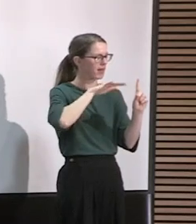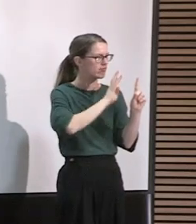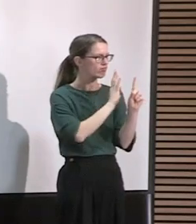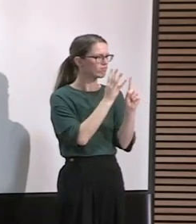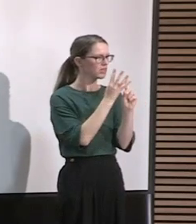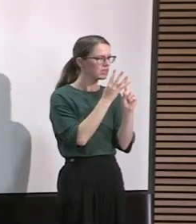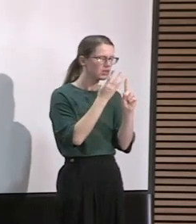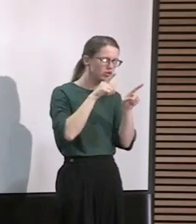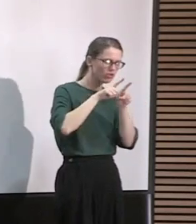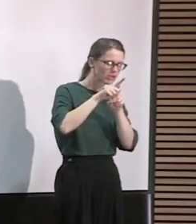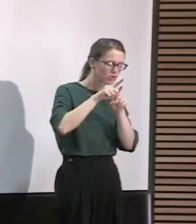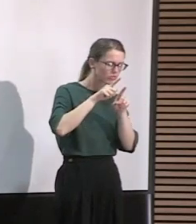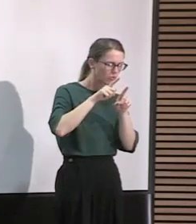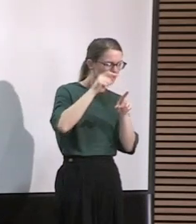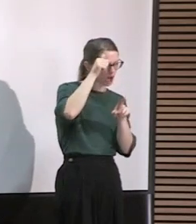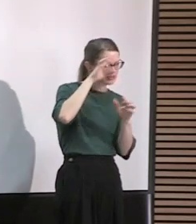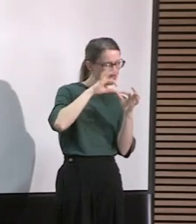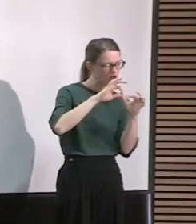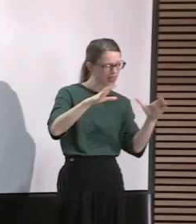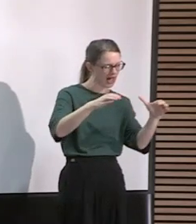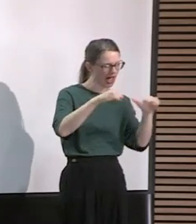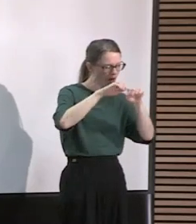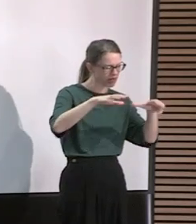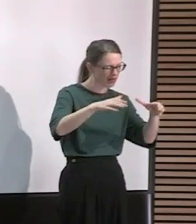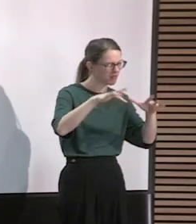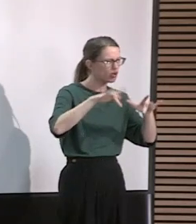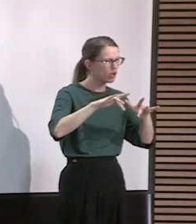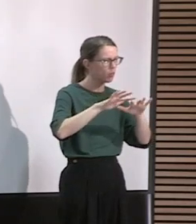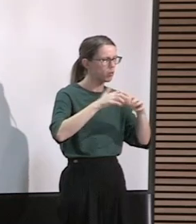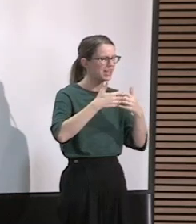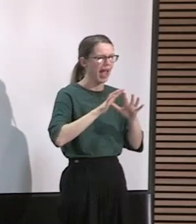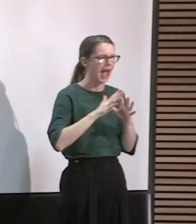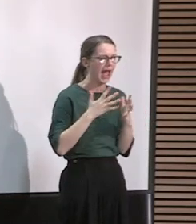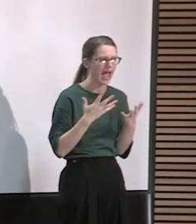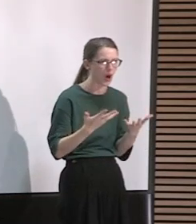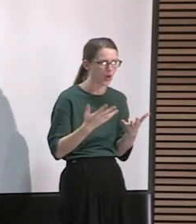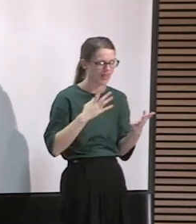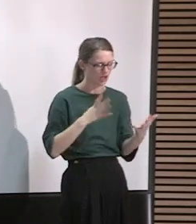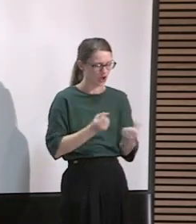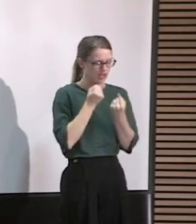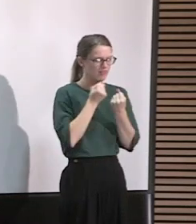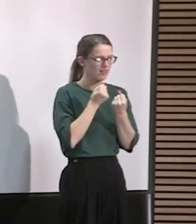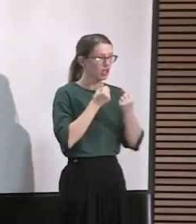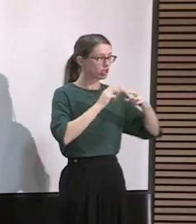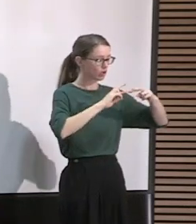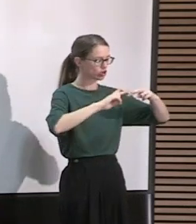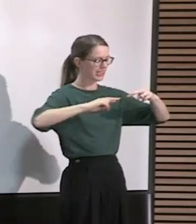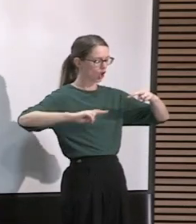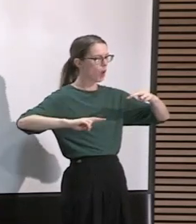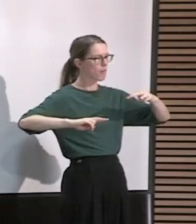outstanding cases. For example, the GP and their family, which we've been able to associate with the outbreak